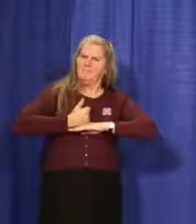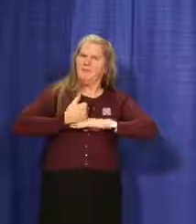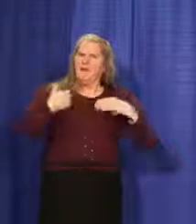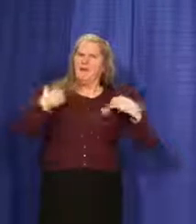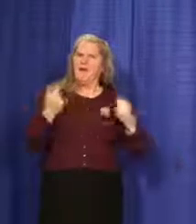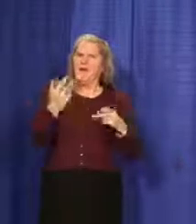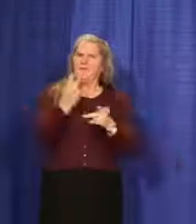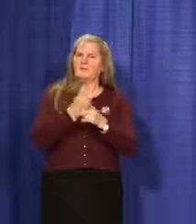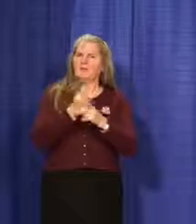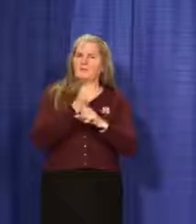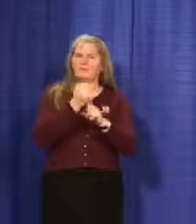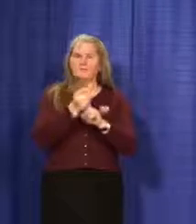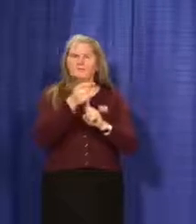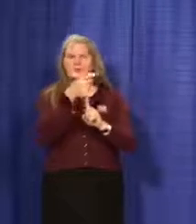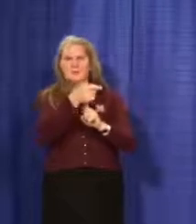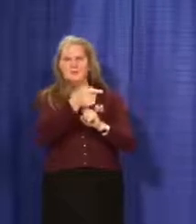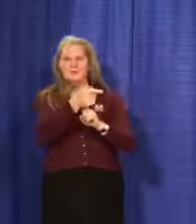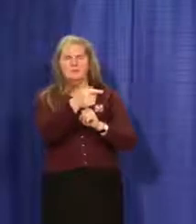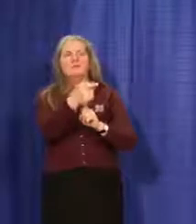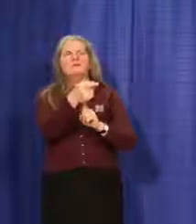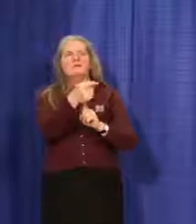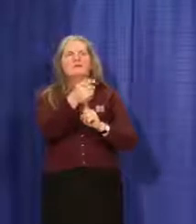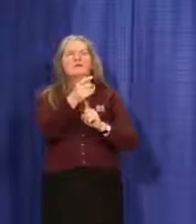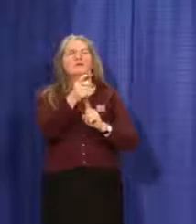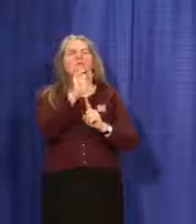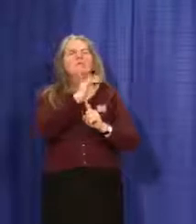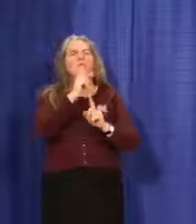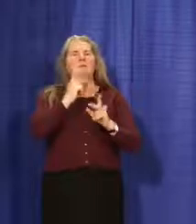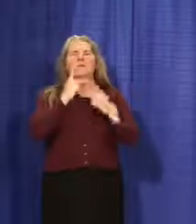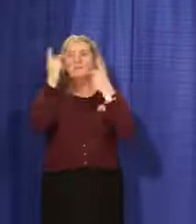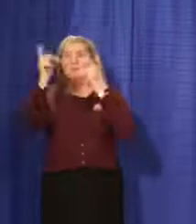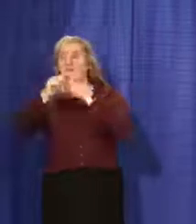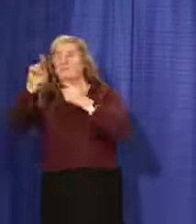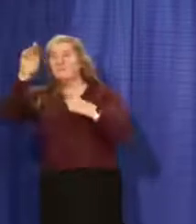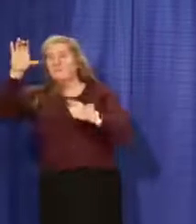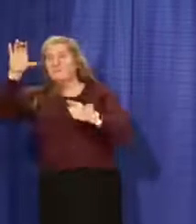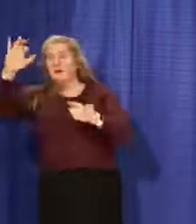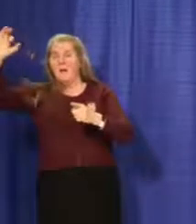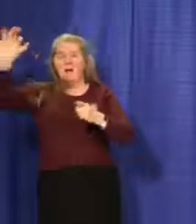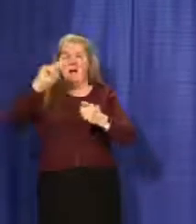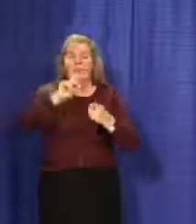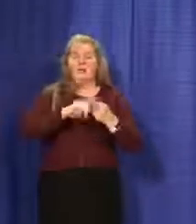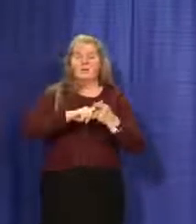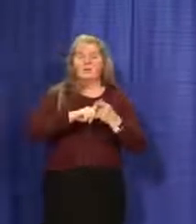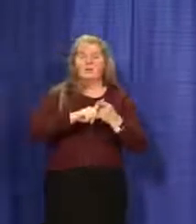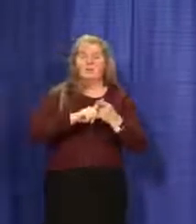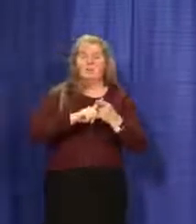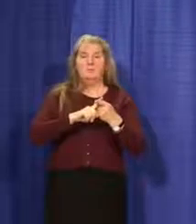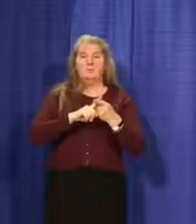place, for instance in healthcare settings, of people returning from BC as healthcare providers.